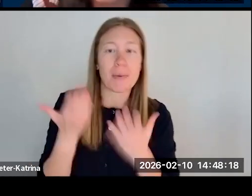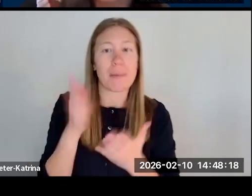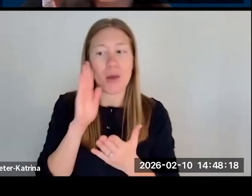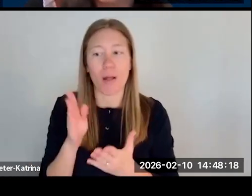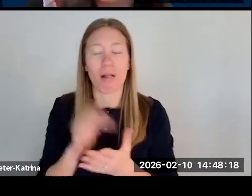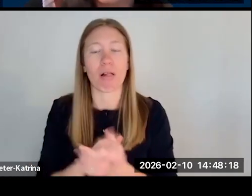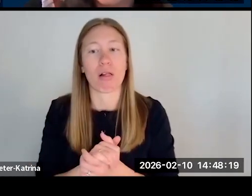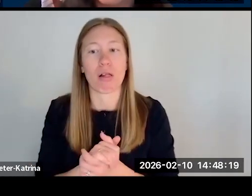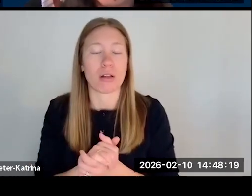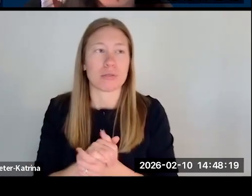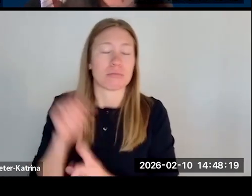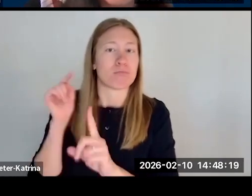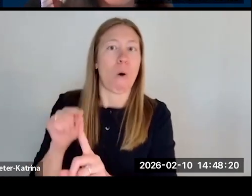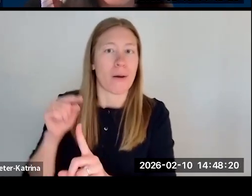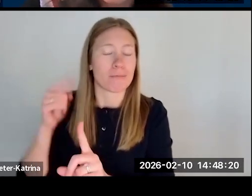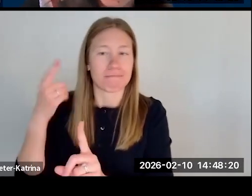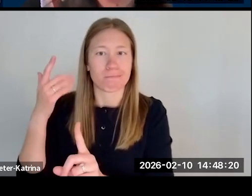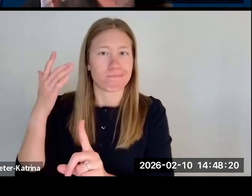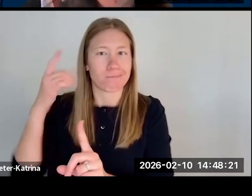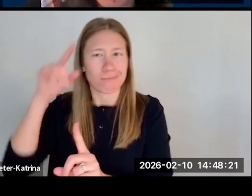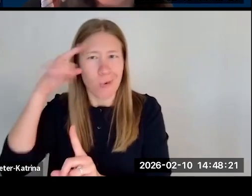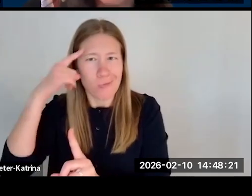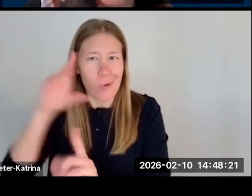because I wanted people to notice the specific style